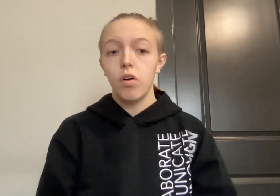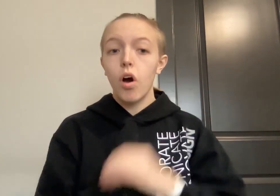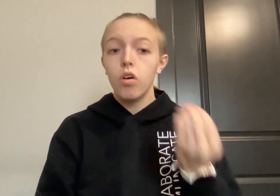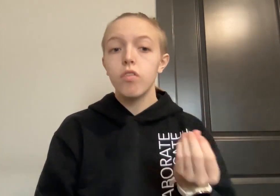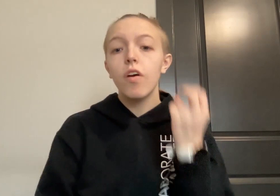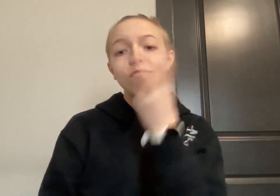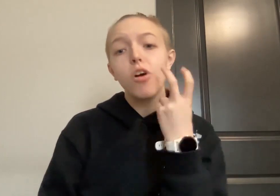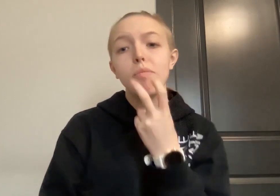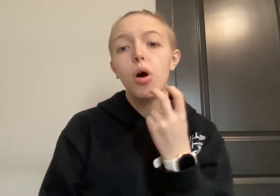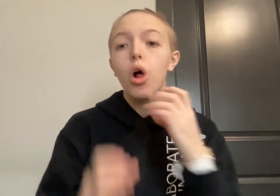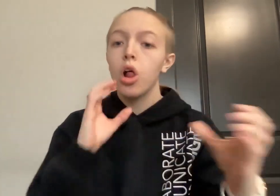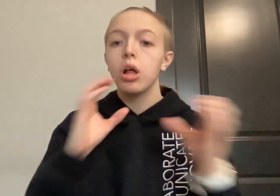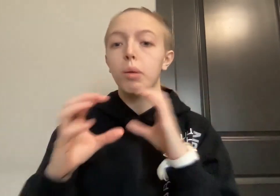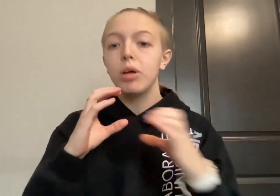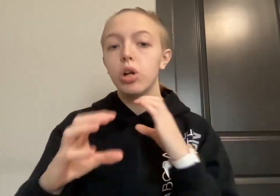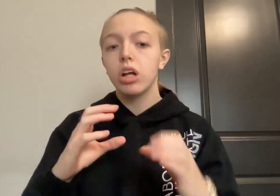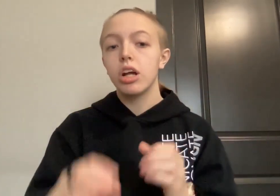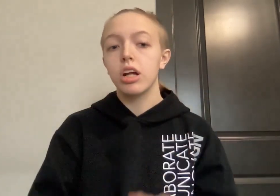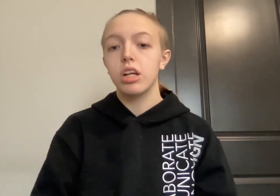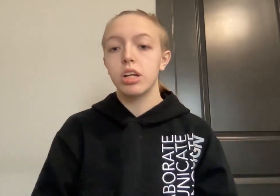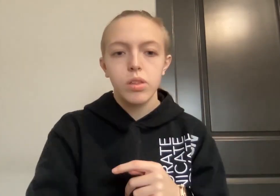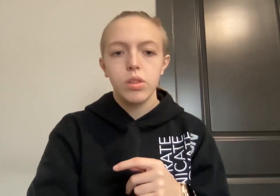However, verbal communication.